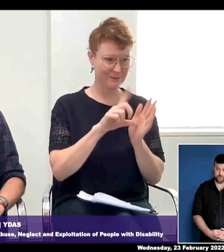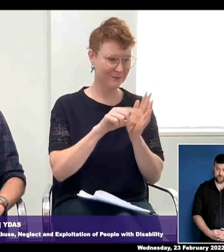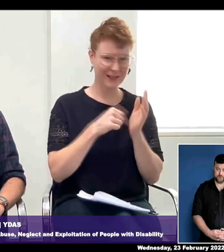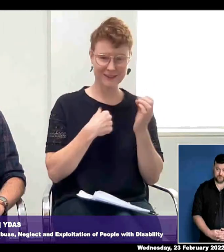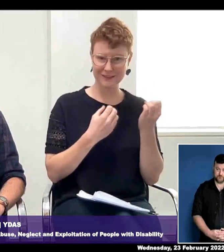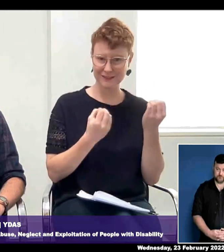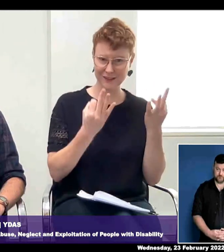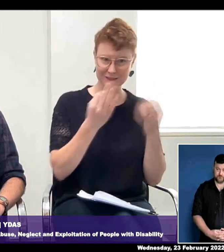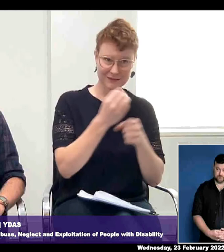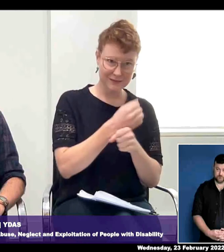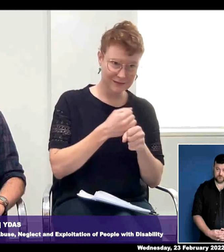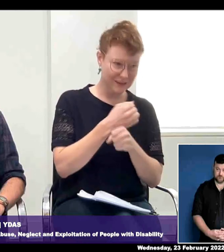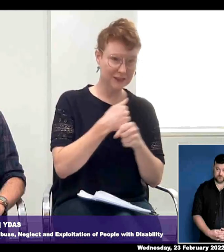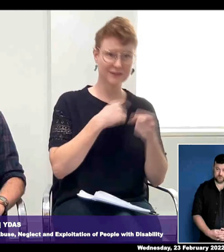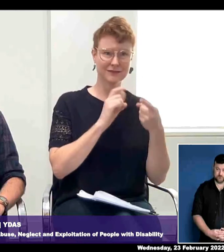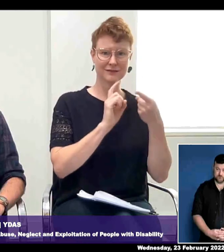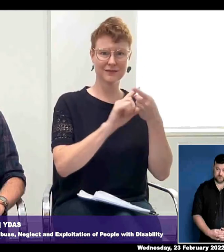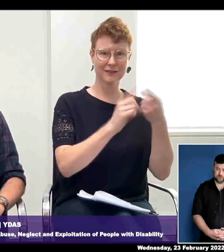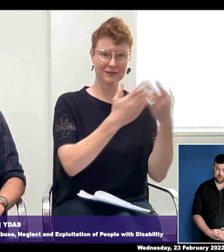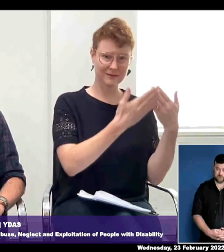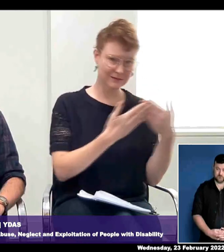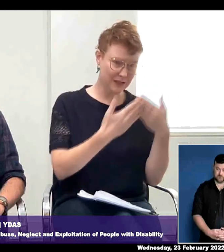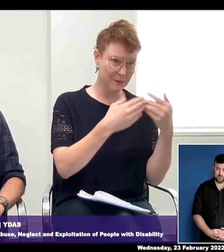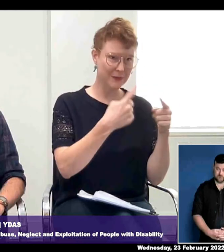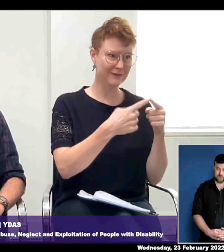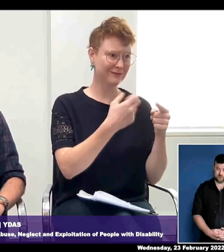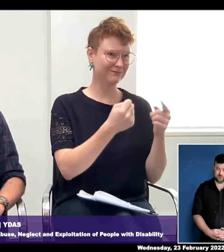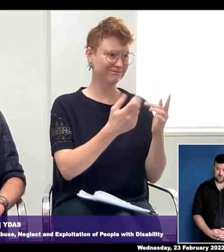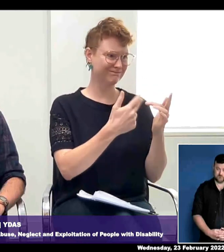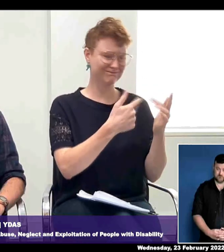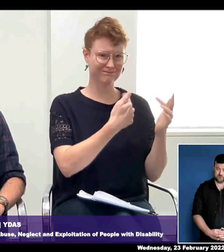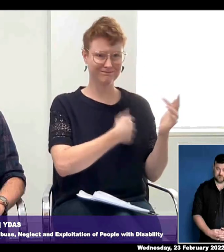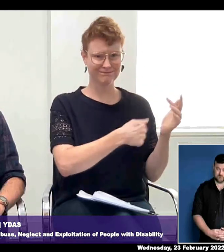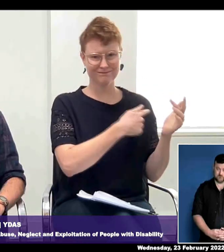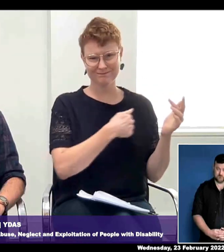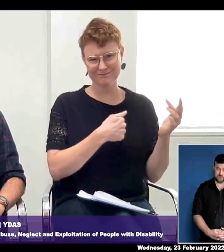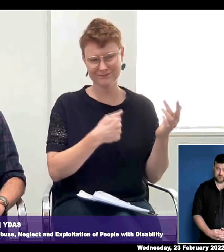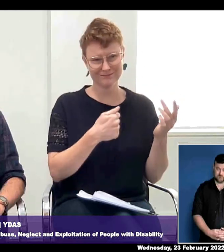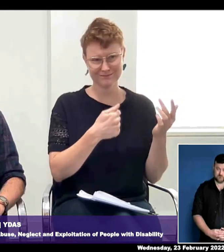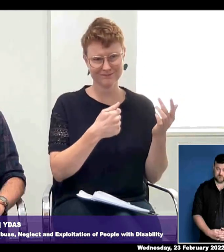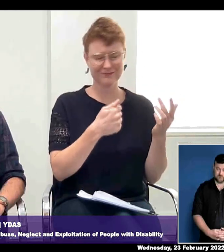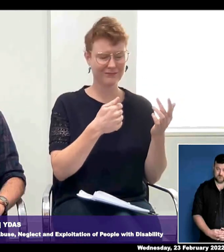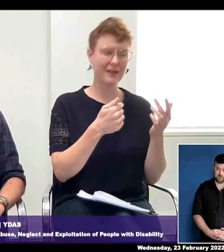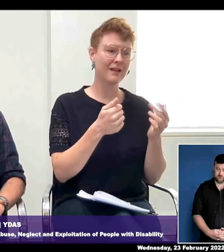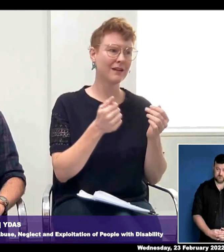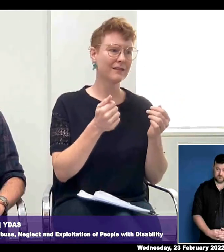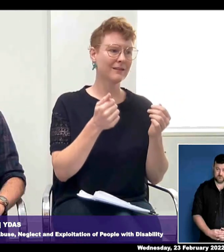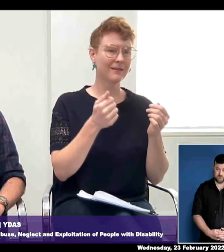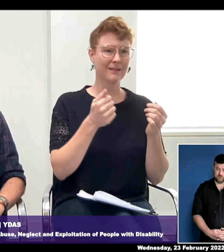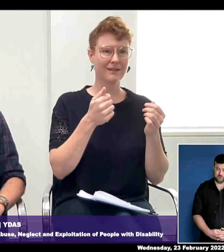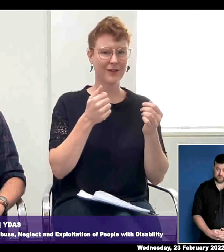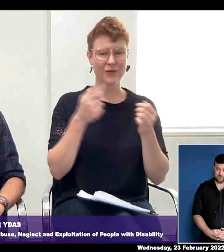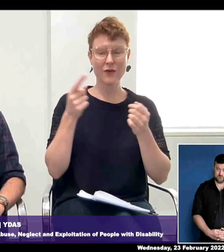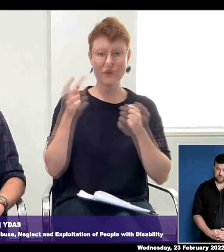transport from where I lived at that time. I did not own a vehicle at that time. I was still studying and I had various other commitments in my life.